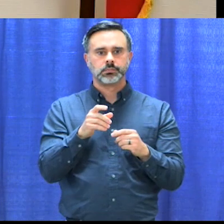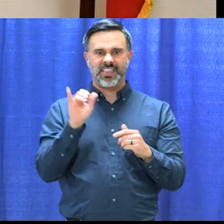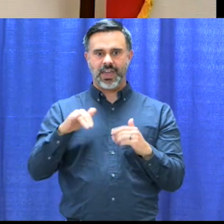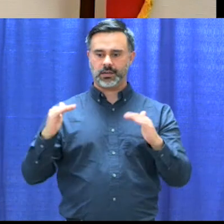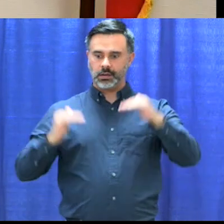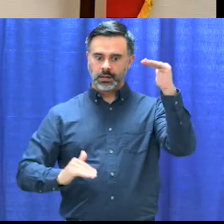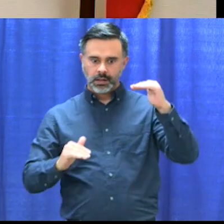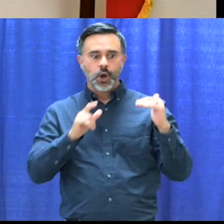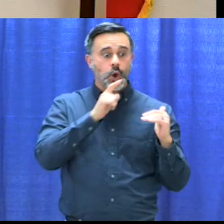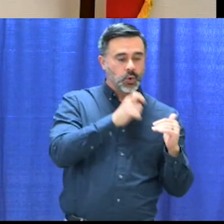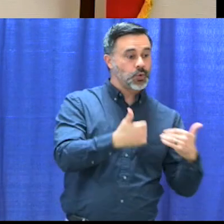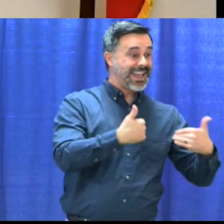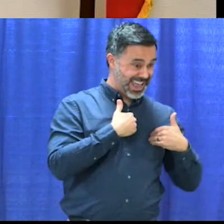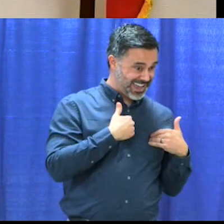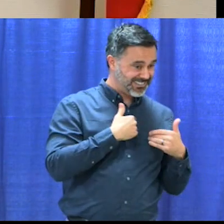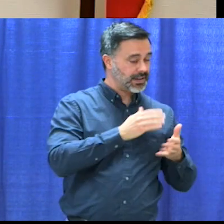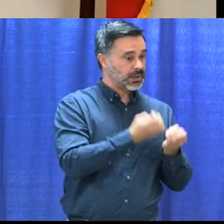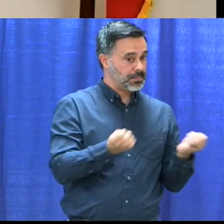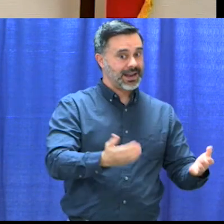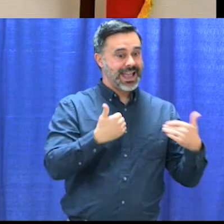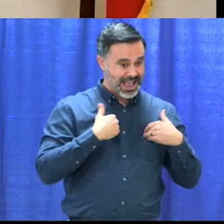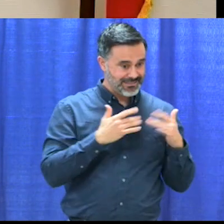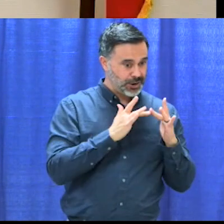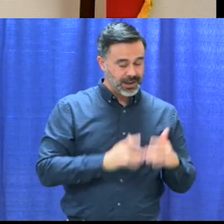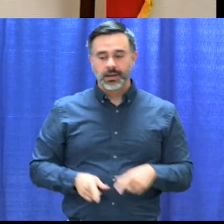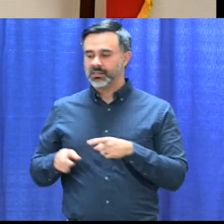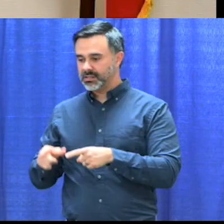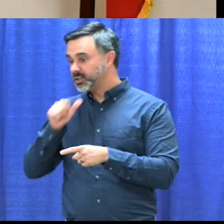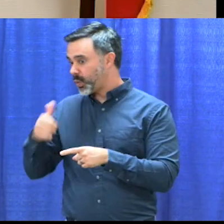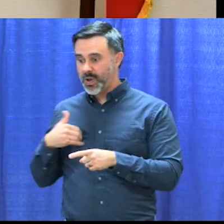Clearly, we start now with our focus on how we respond to the pandemic.